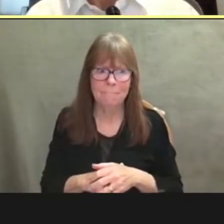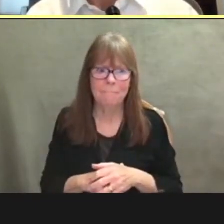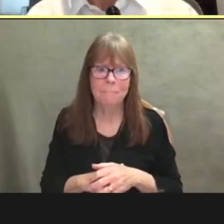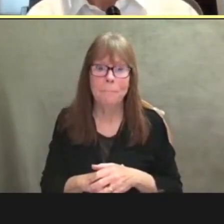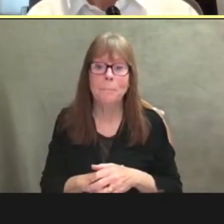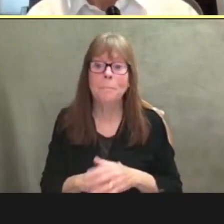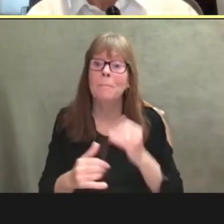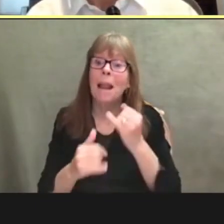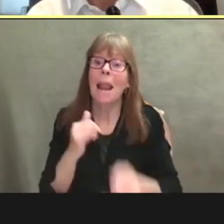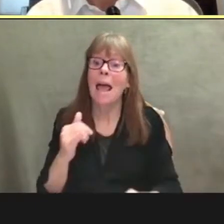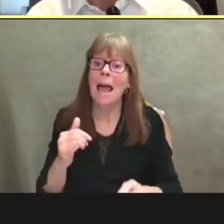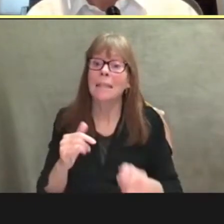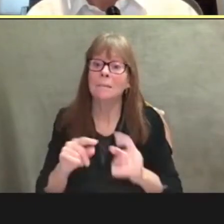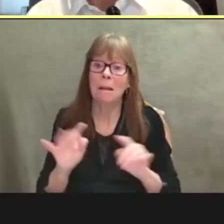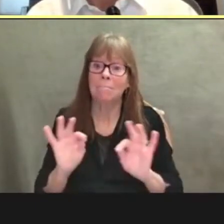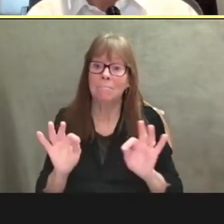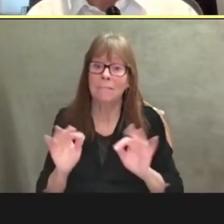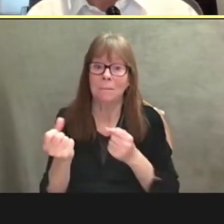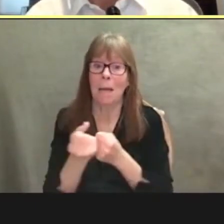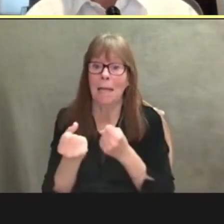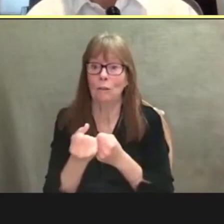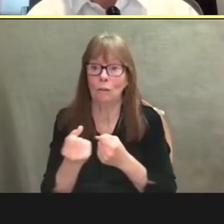And last but not least, our sponsors.